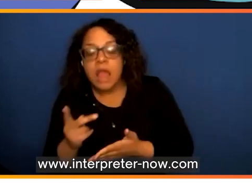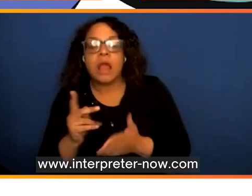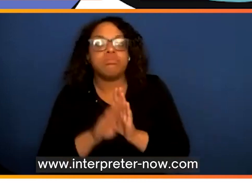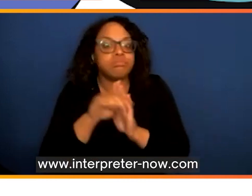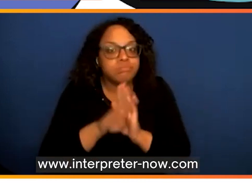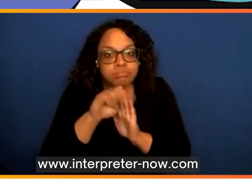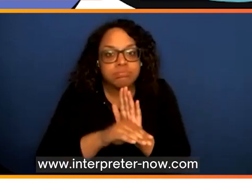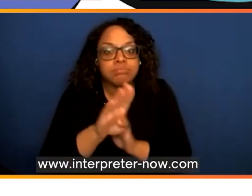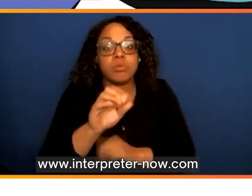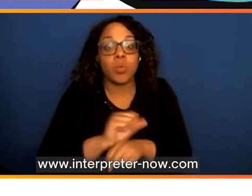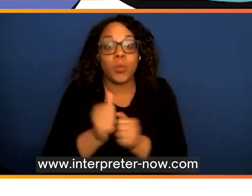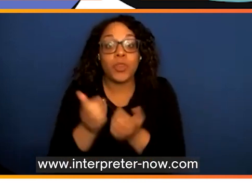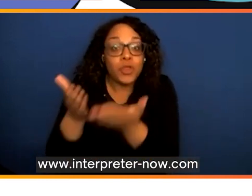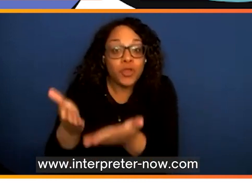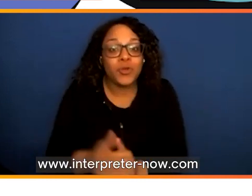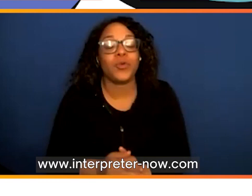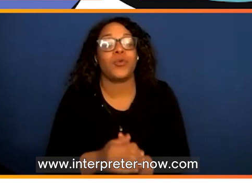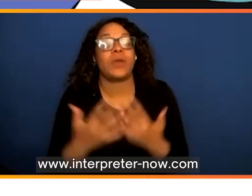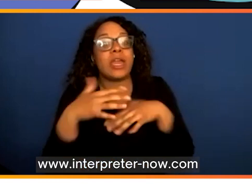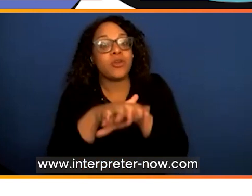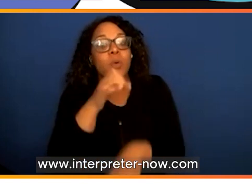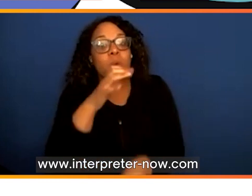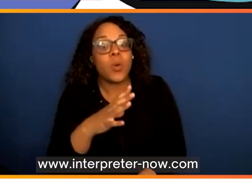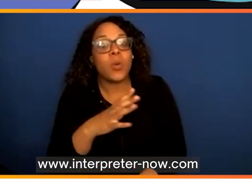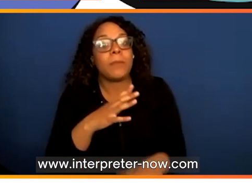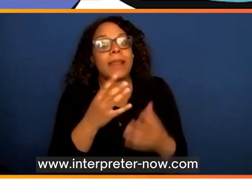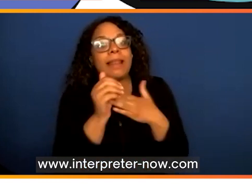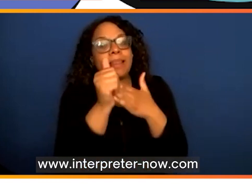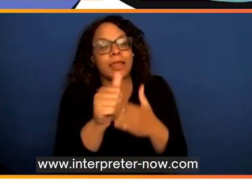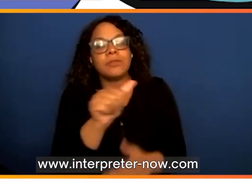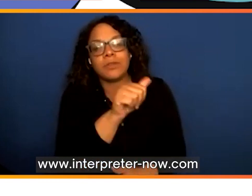hasn't. Now on the other side of working with you and others in the industry, Integrating